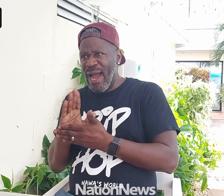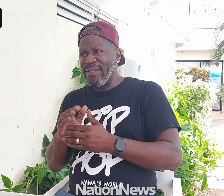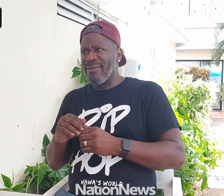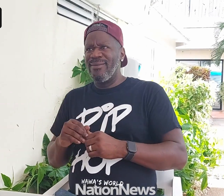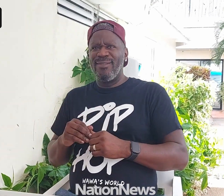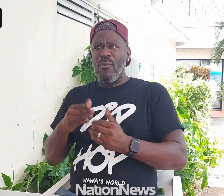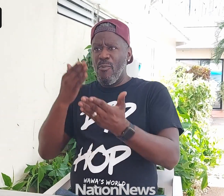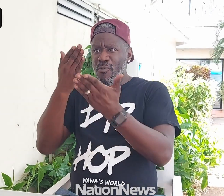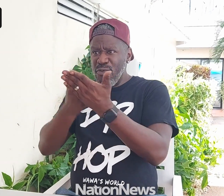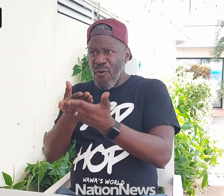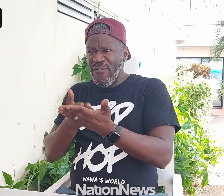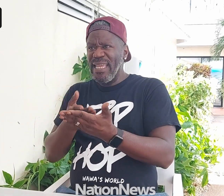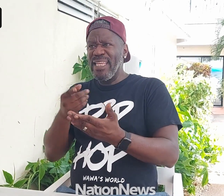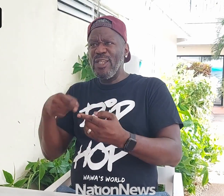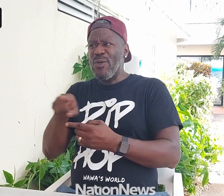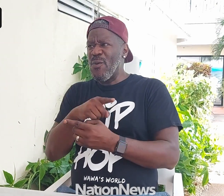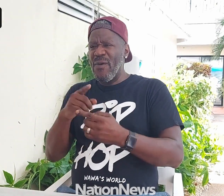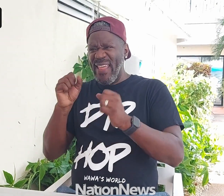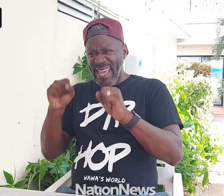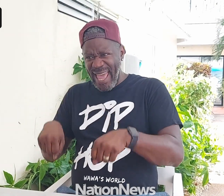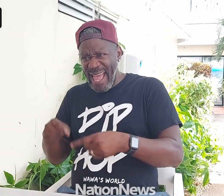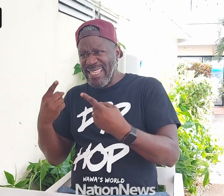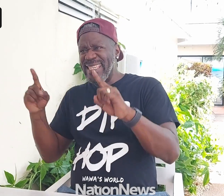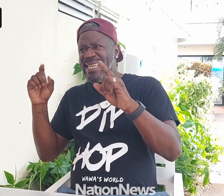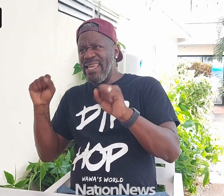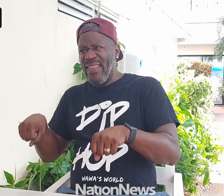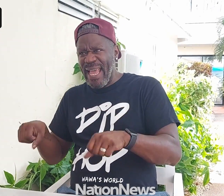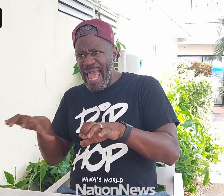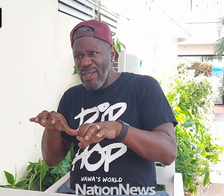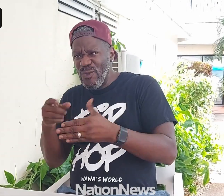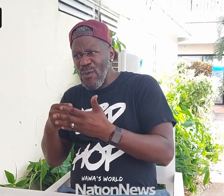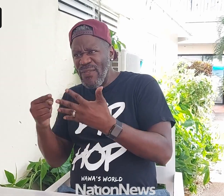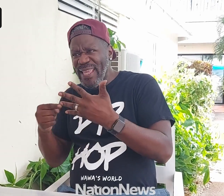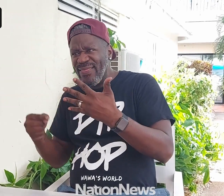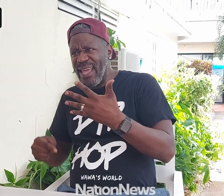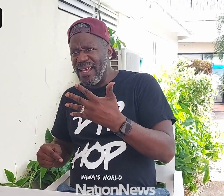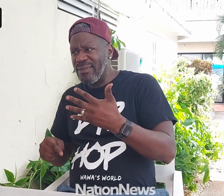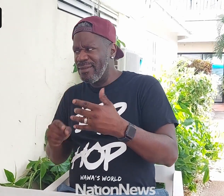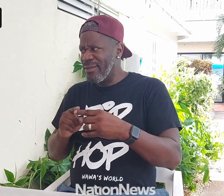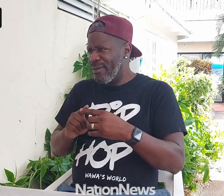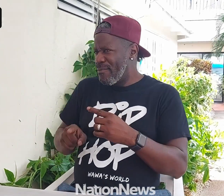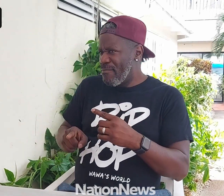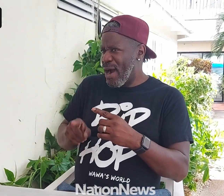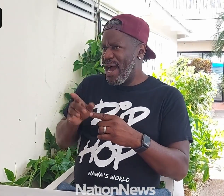years for equality for their rights you know and they can they can do there's so